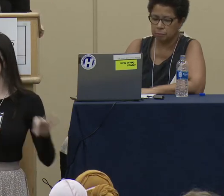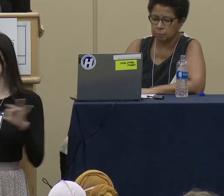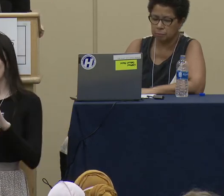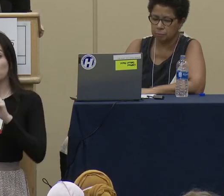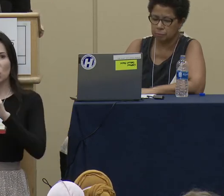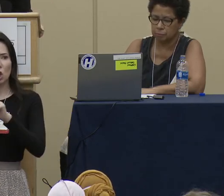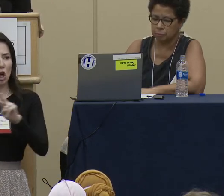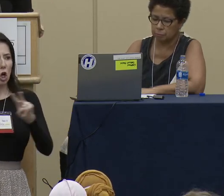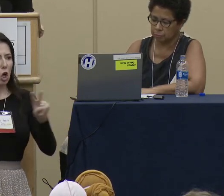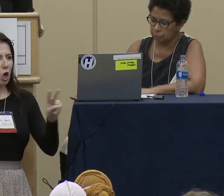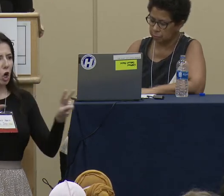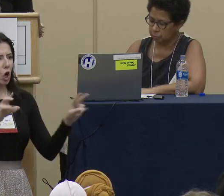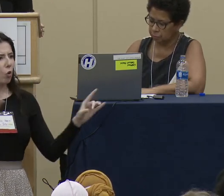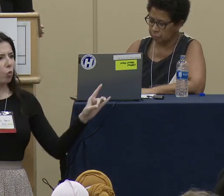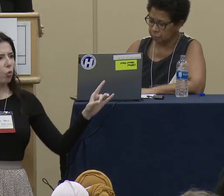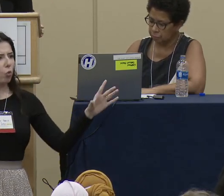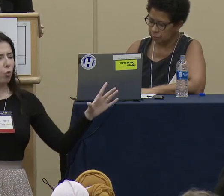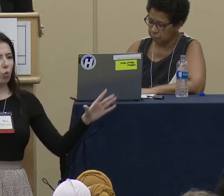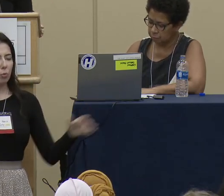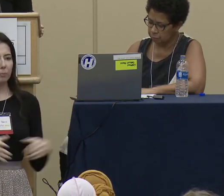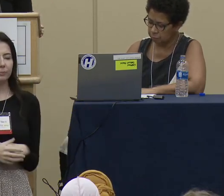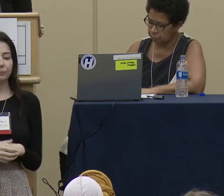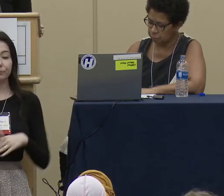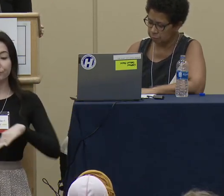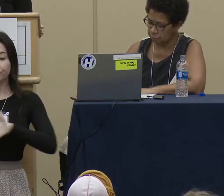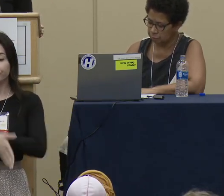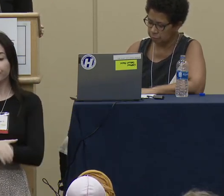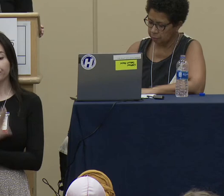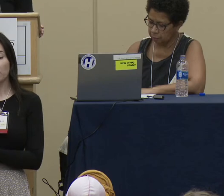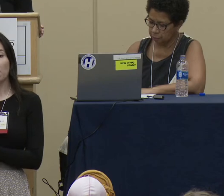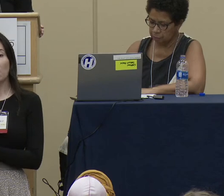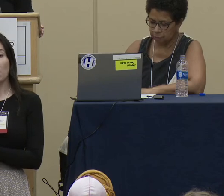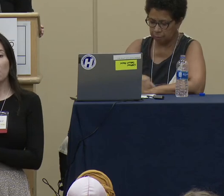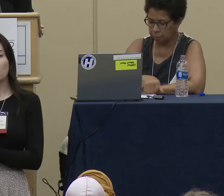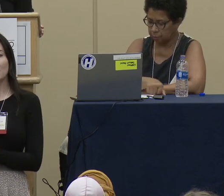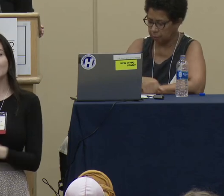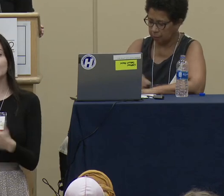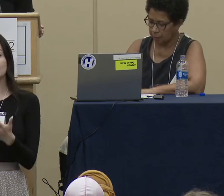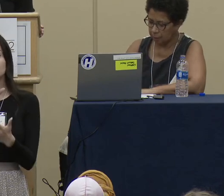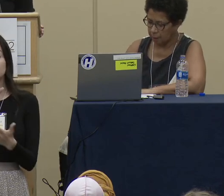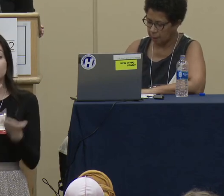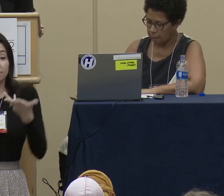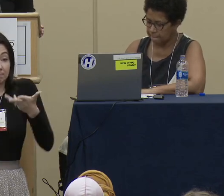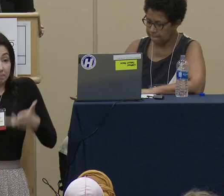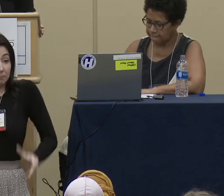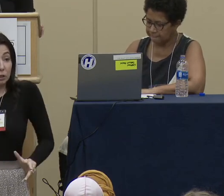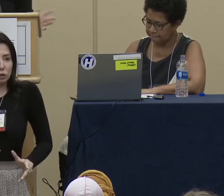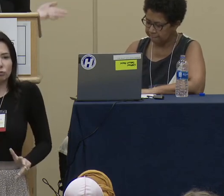critically important as we look around a world on fire today .